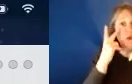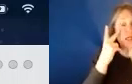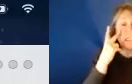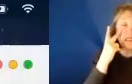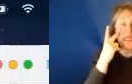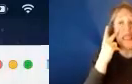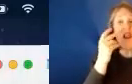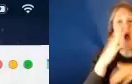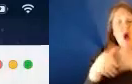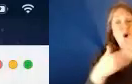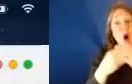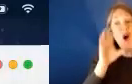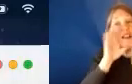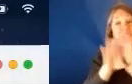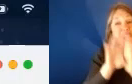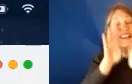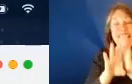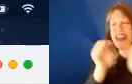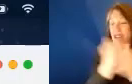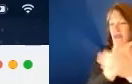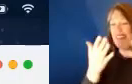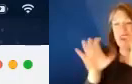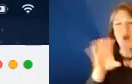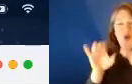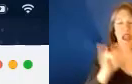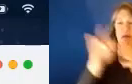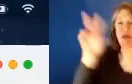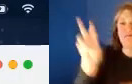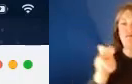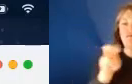image work is drag-and-drop. 06:55:03 You can also search browse you're